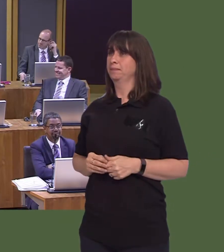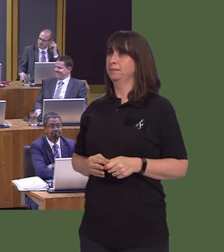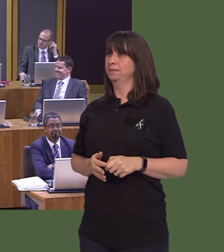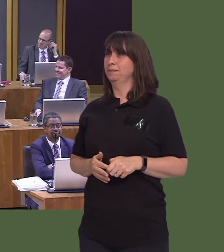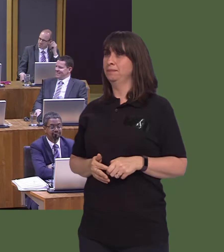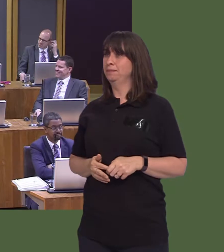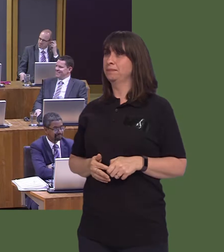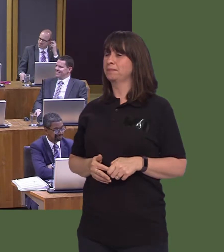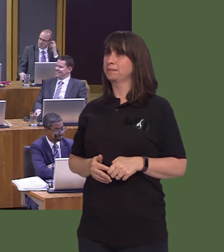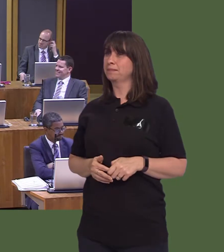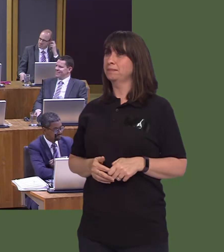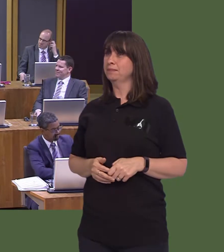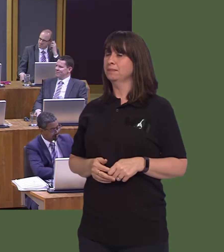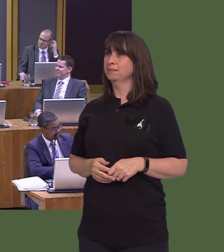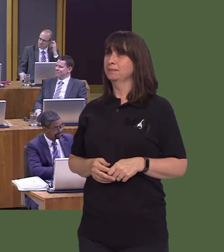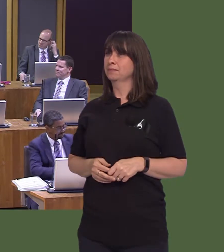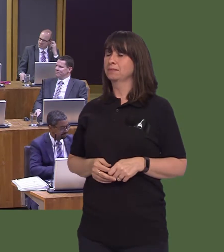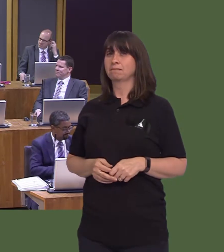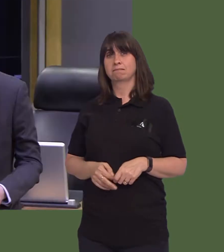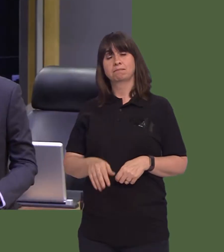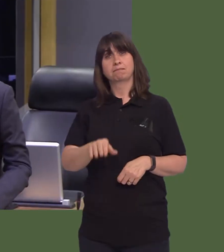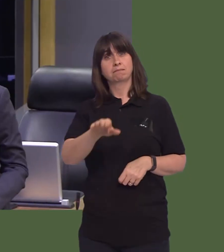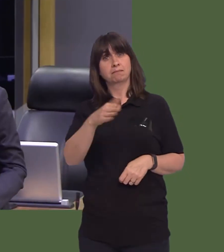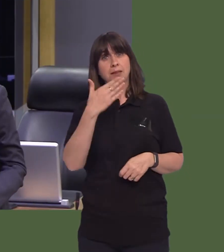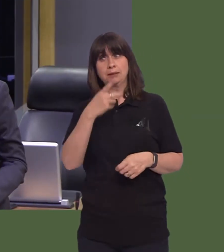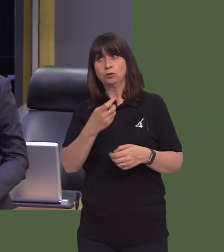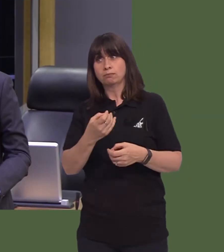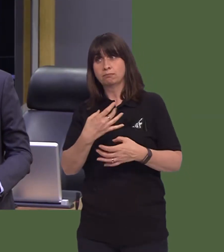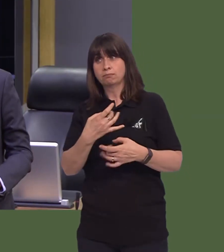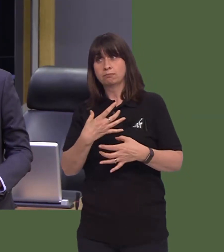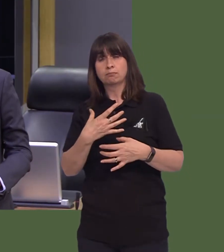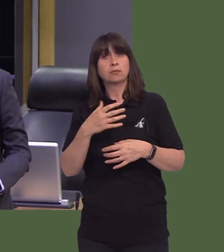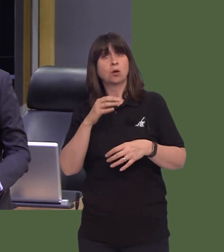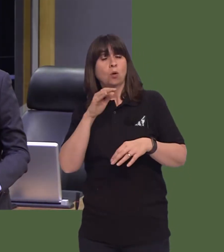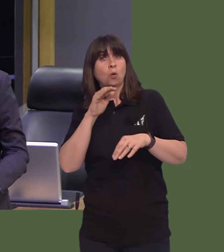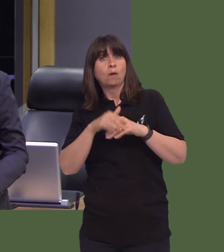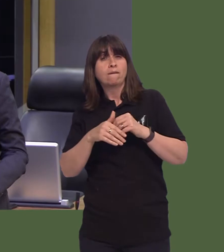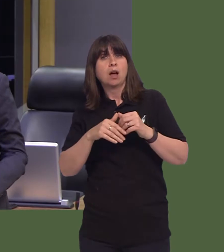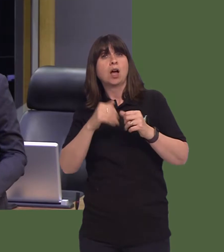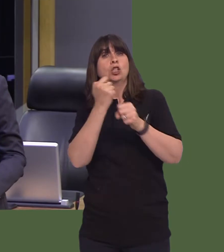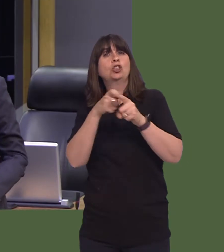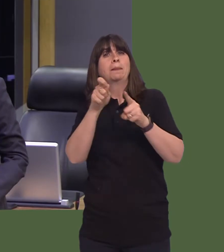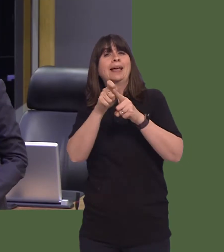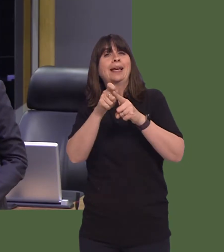A wnaiff y Prif Weinidog ddatganiad am argaeledd meddygon y tu allan i oriau yn ardal Bwrdd Iechyd Prifysgol Hywel Dda?